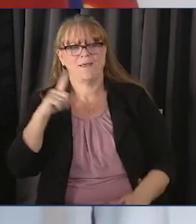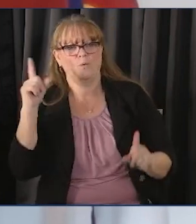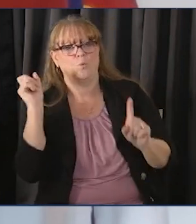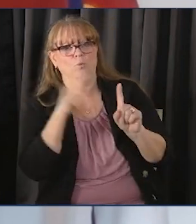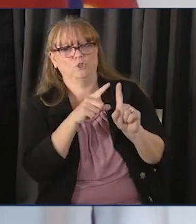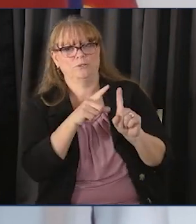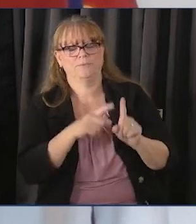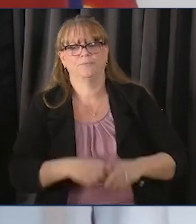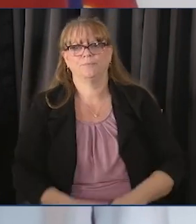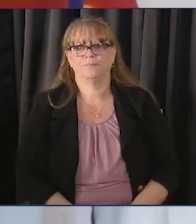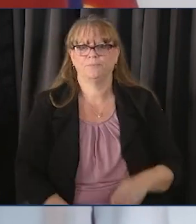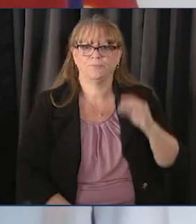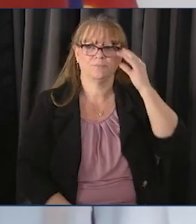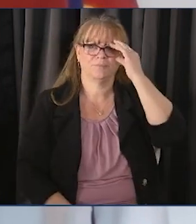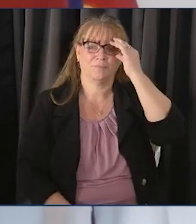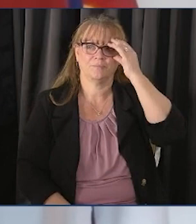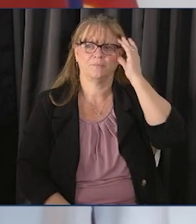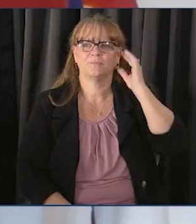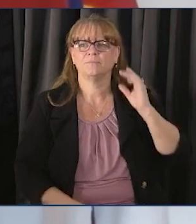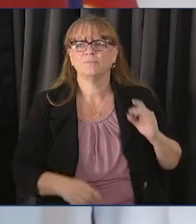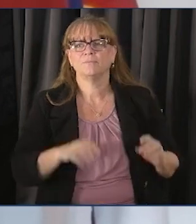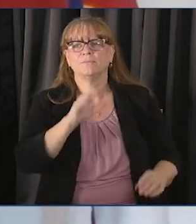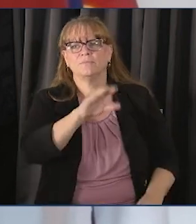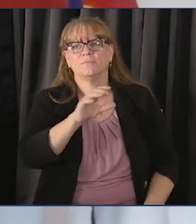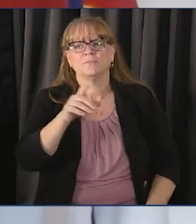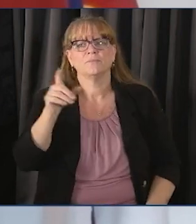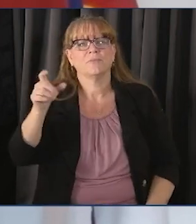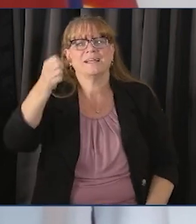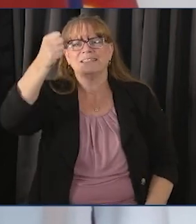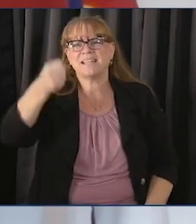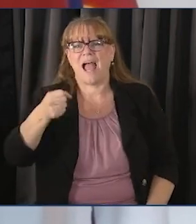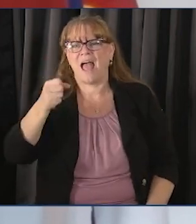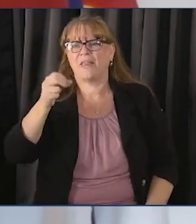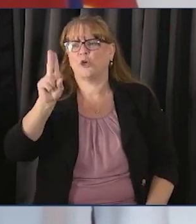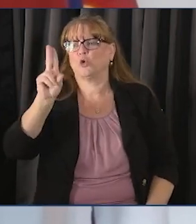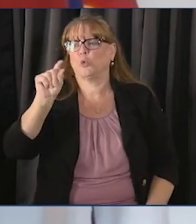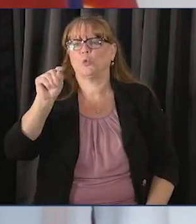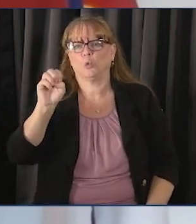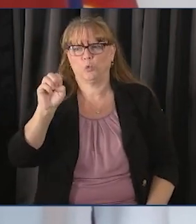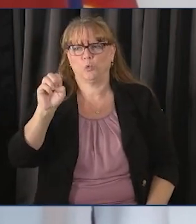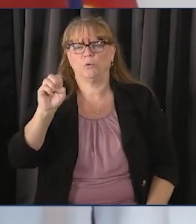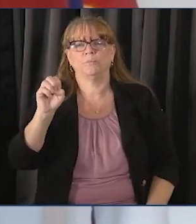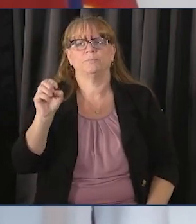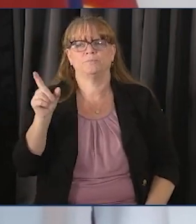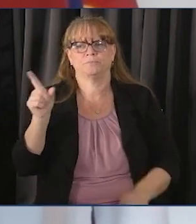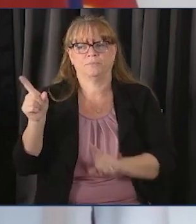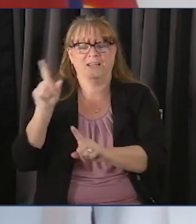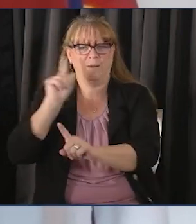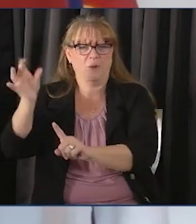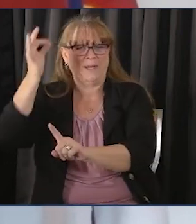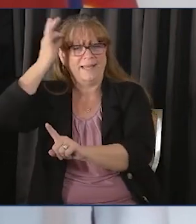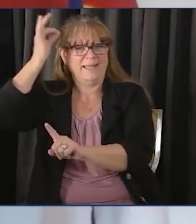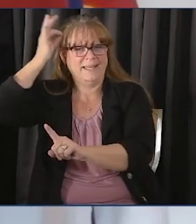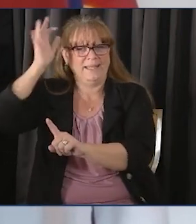I have a couple of questions for you both about the equity of the distribution of vaccination in that rollout.